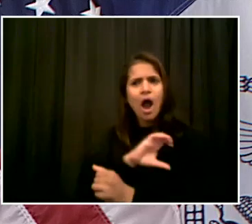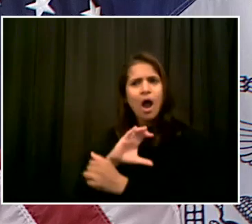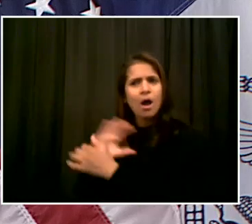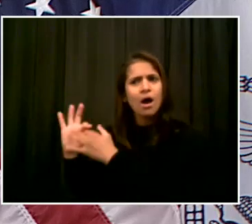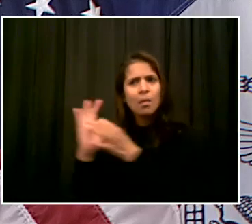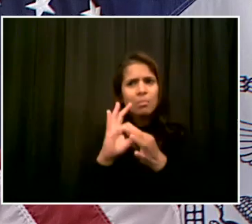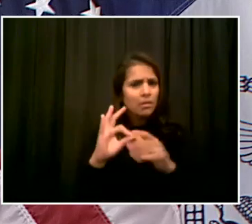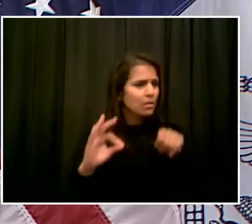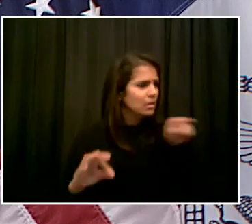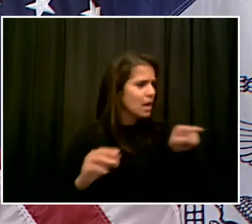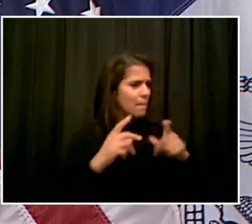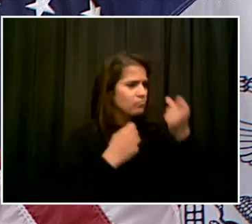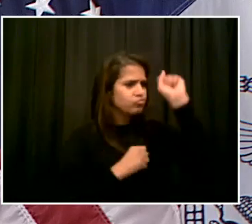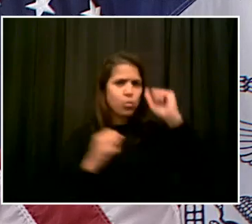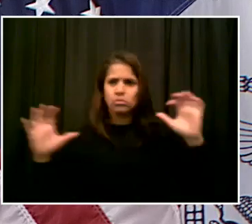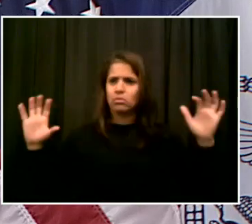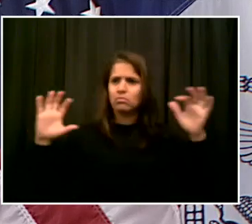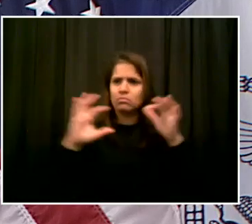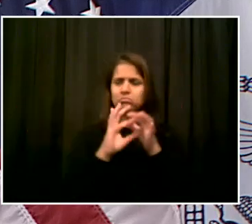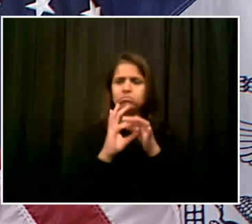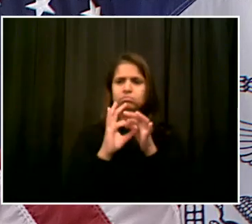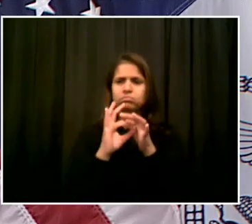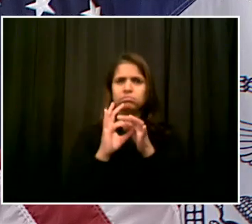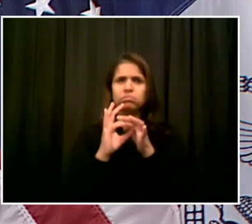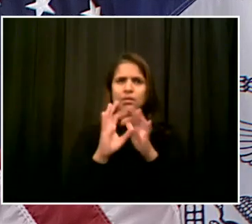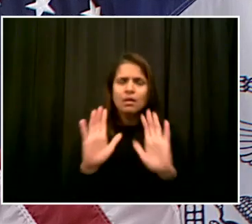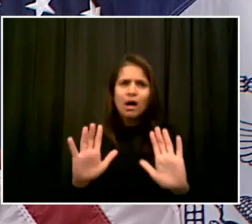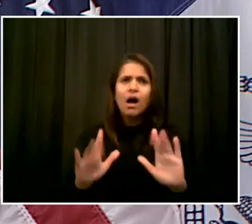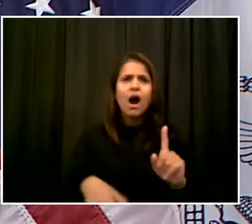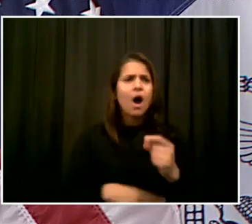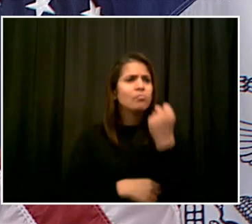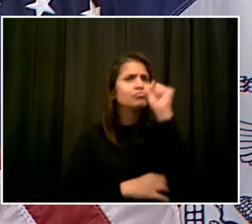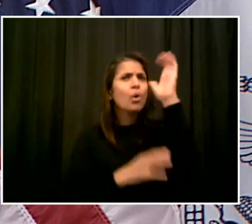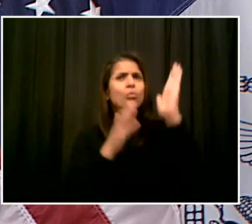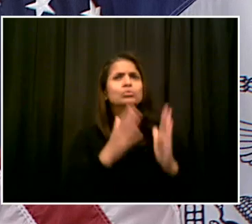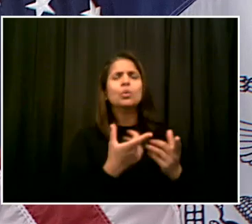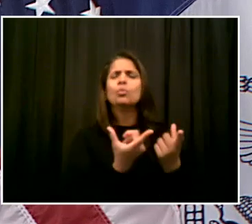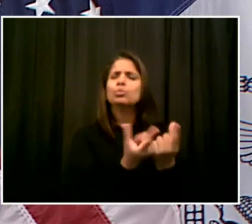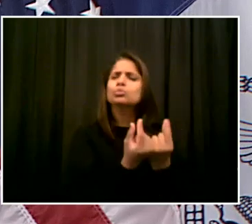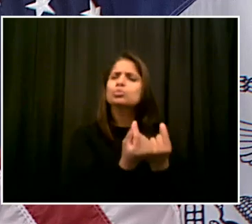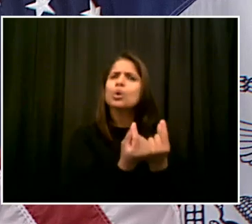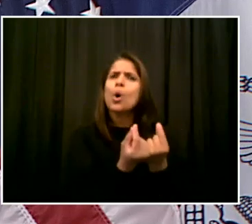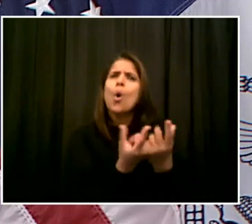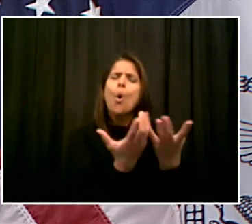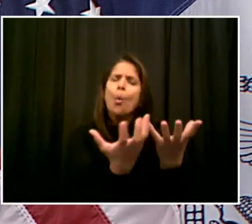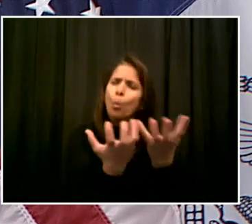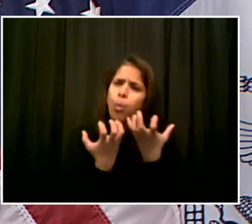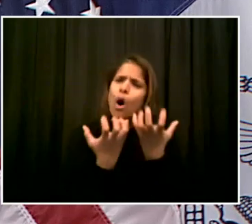IT IS MPIORTANT. A FEW PEOPLE ARE WORNKIG SO HARD,